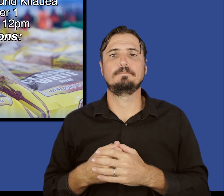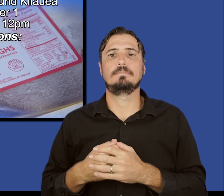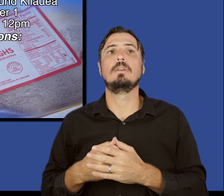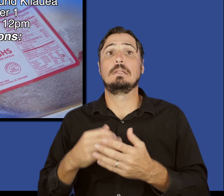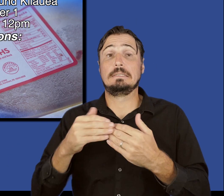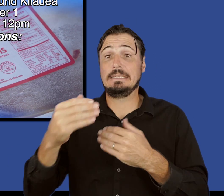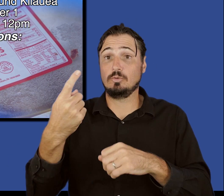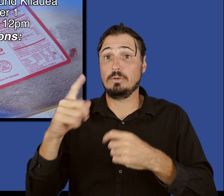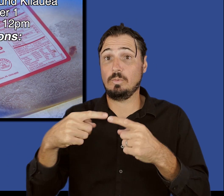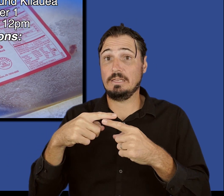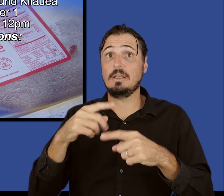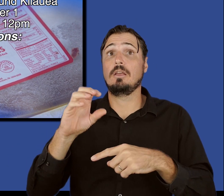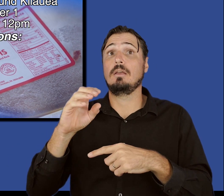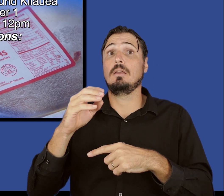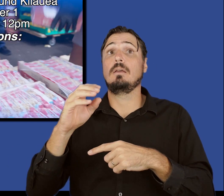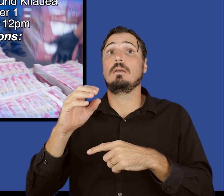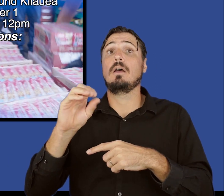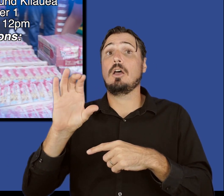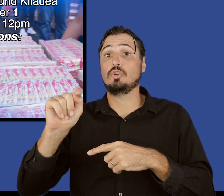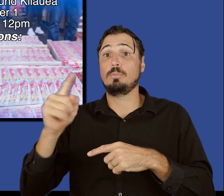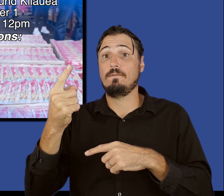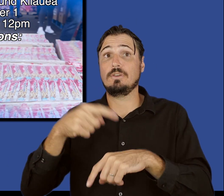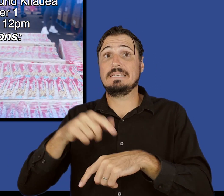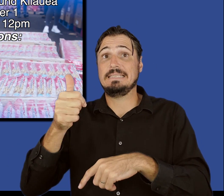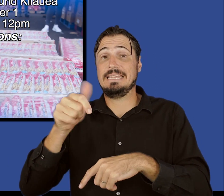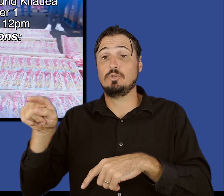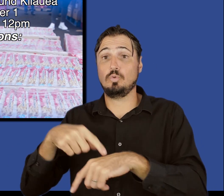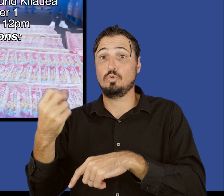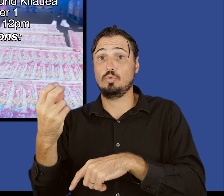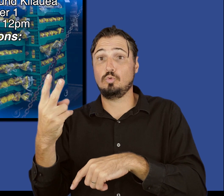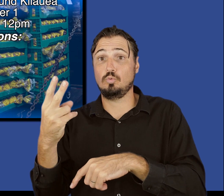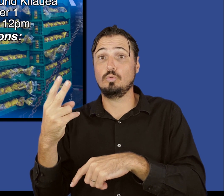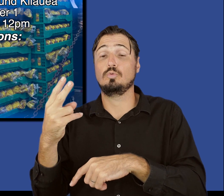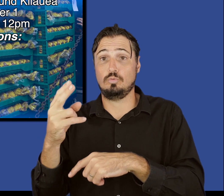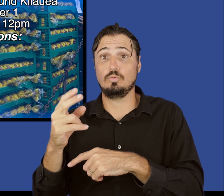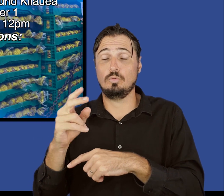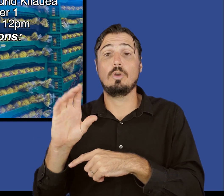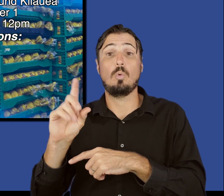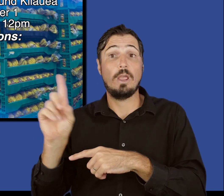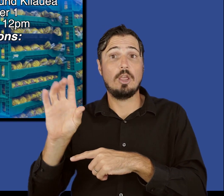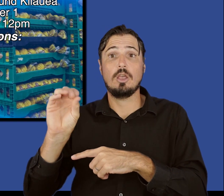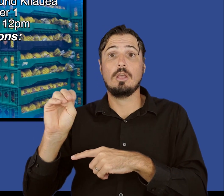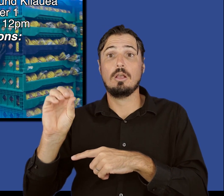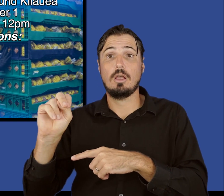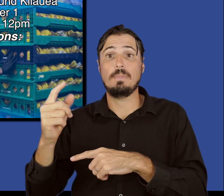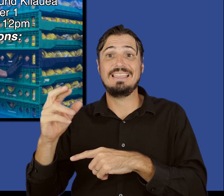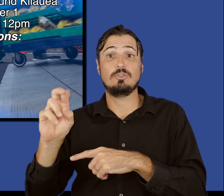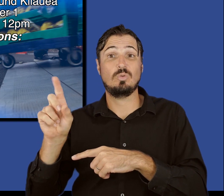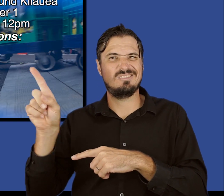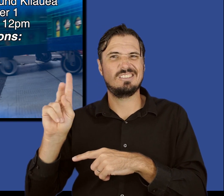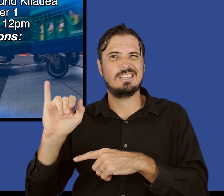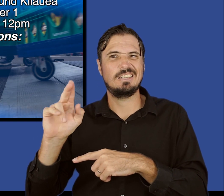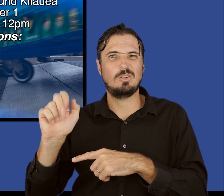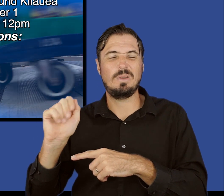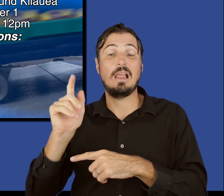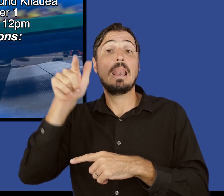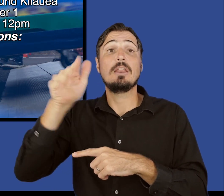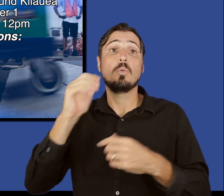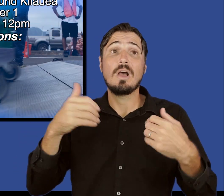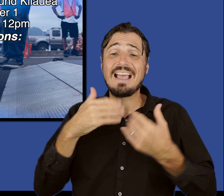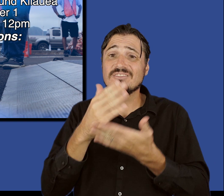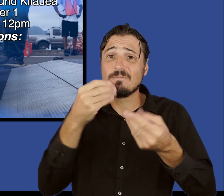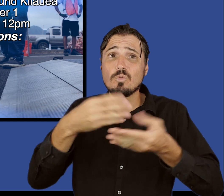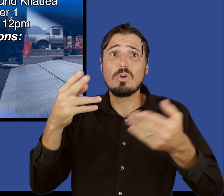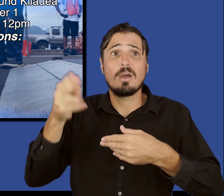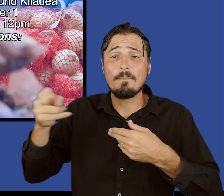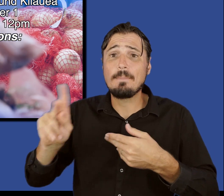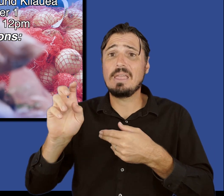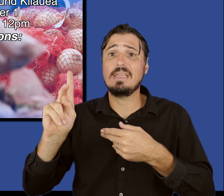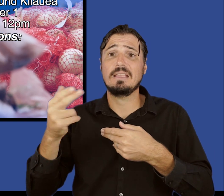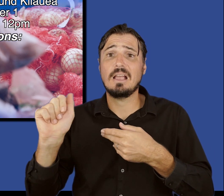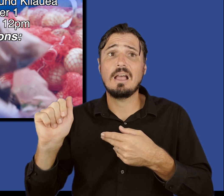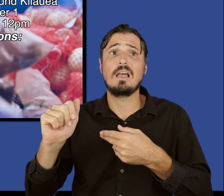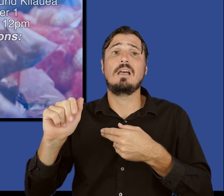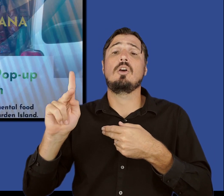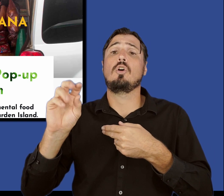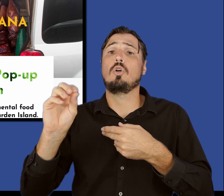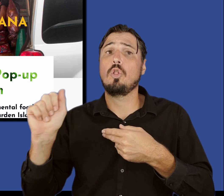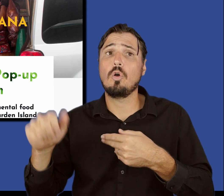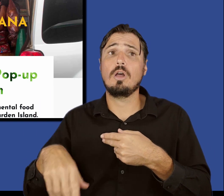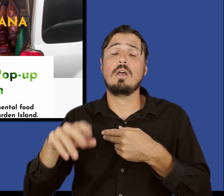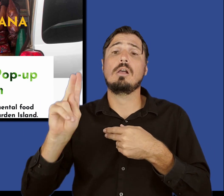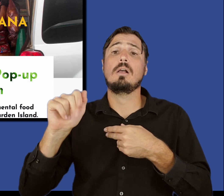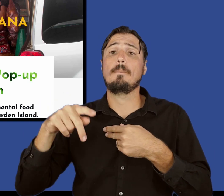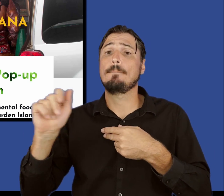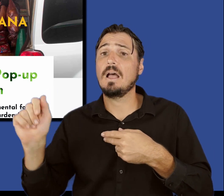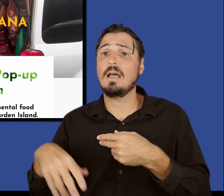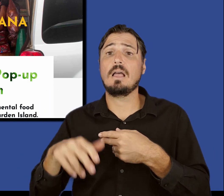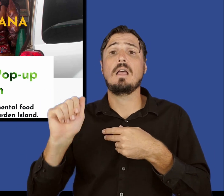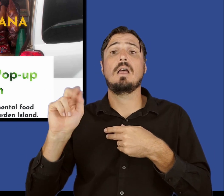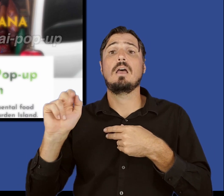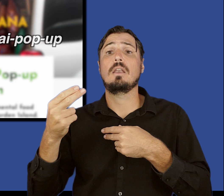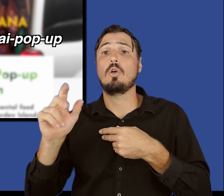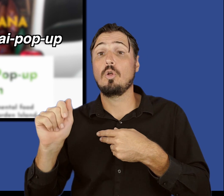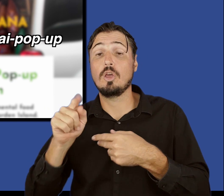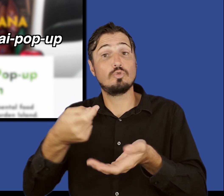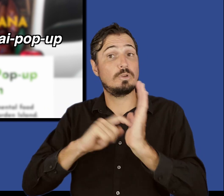Common Ground in Kilauea. Future distributions are in Hanapepe, Kekaha, Koloa, Kapa`a and Anahola. Advance reservations are required. For more information or to register, please visit